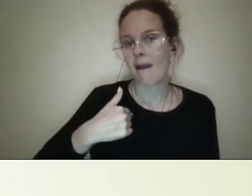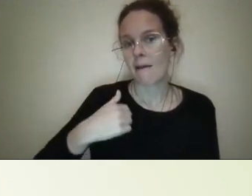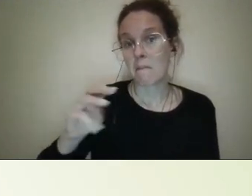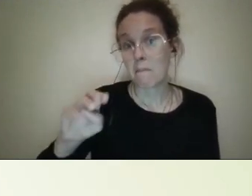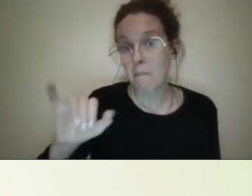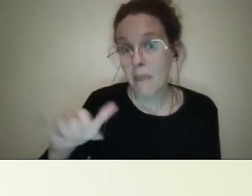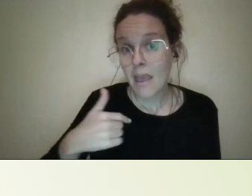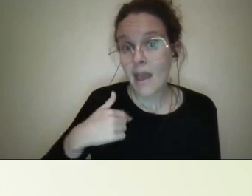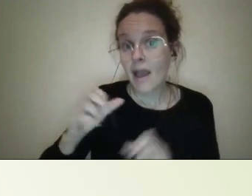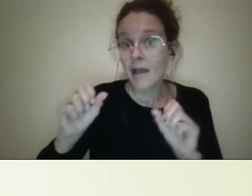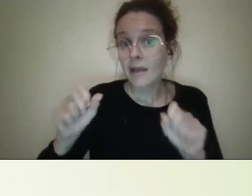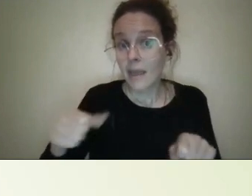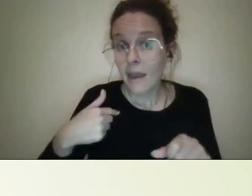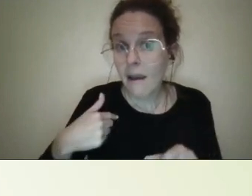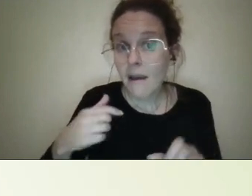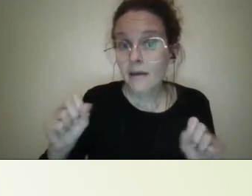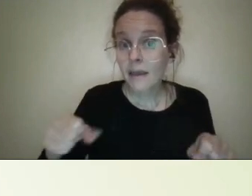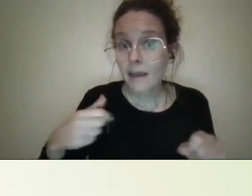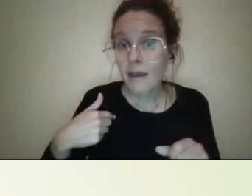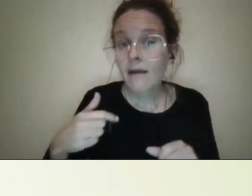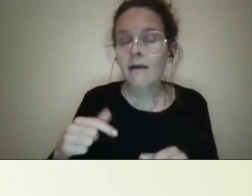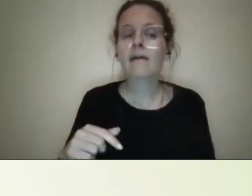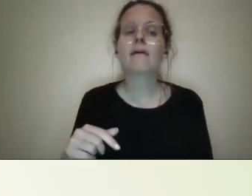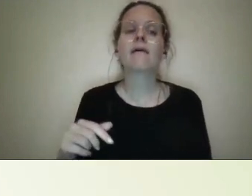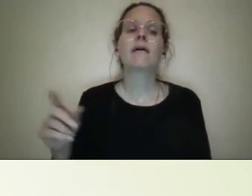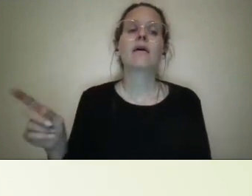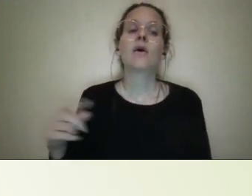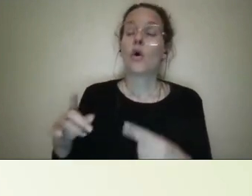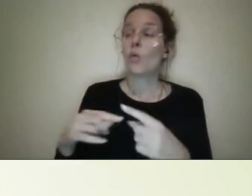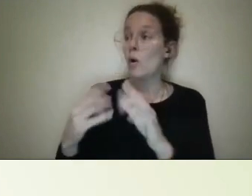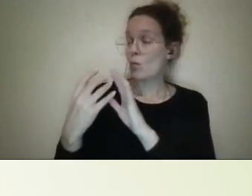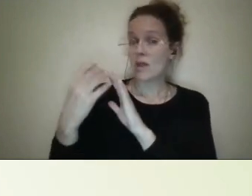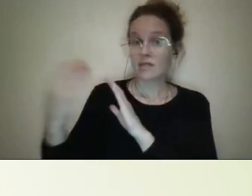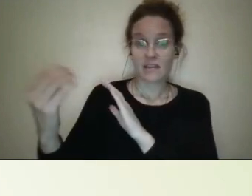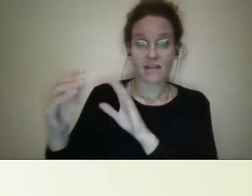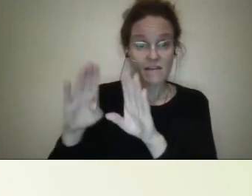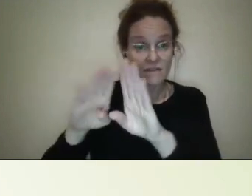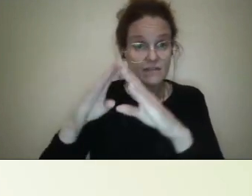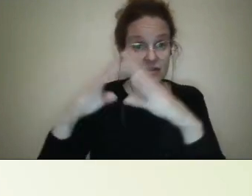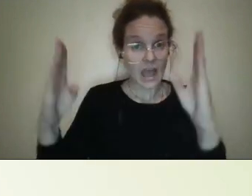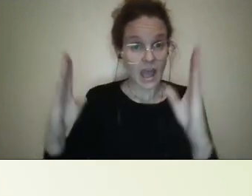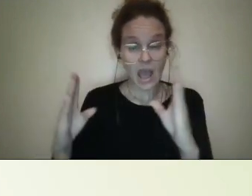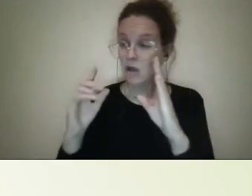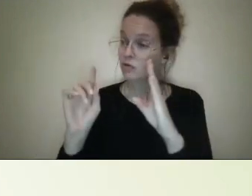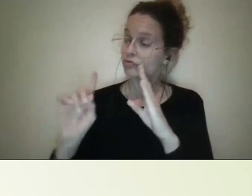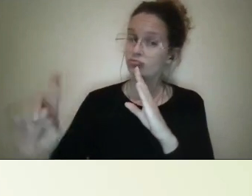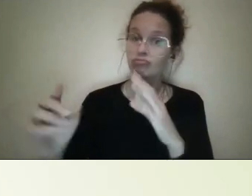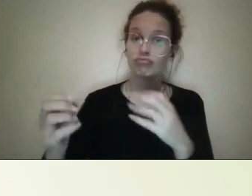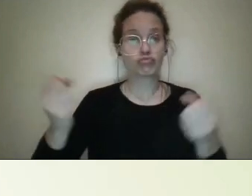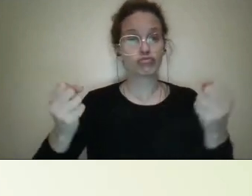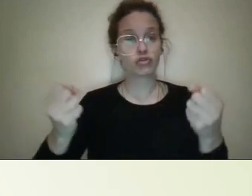them when we would leave the house and we would get into the car and we would enter a restaurant,